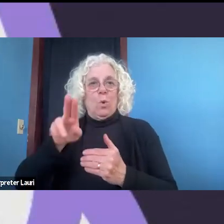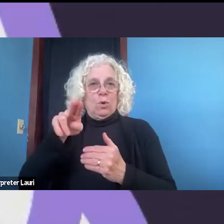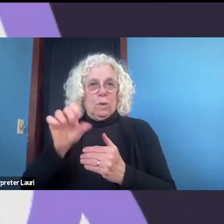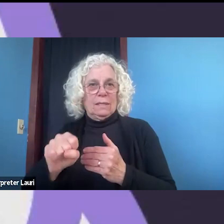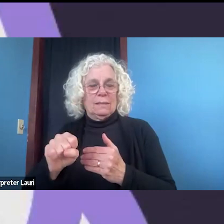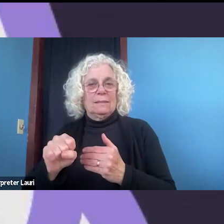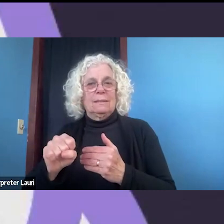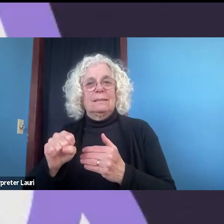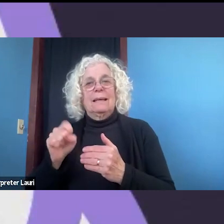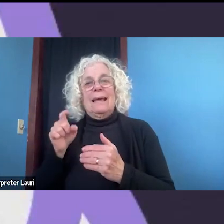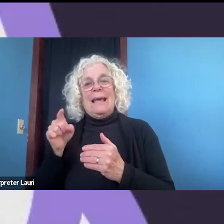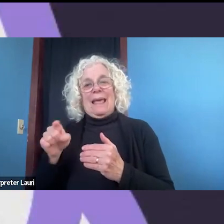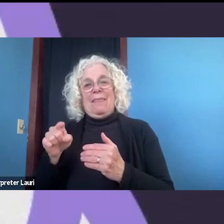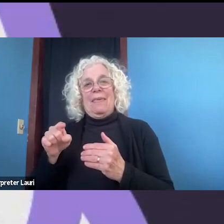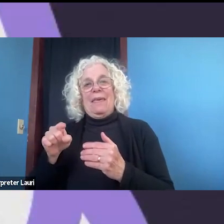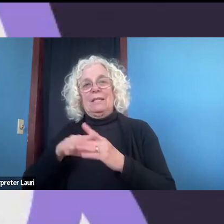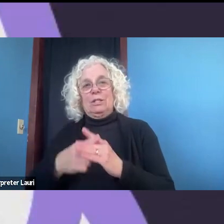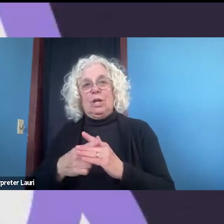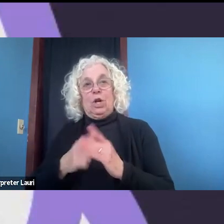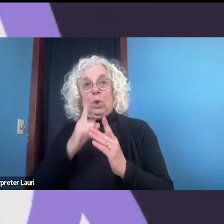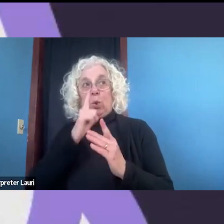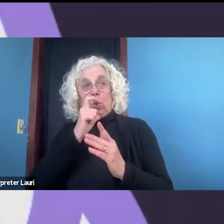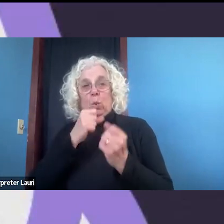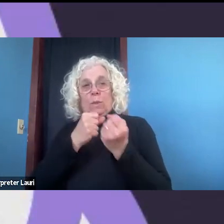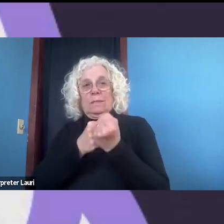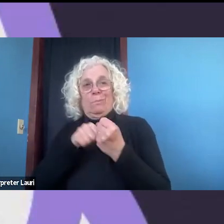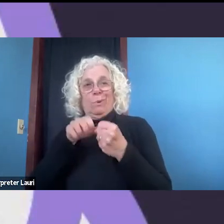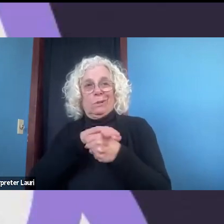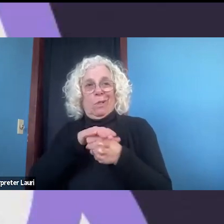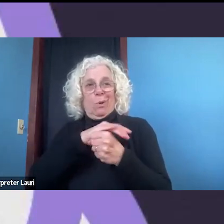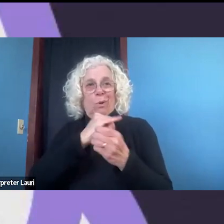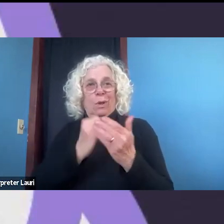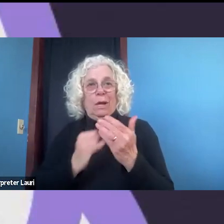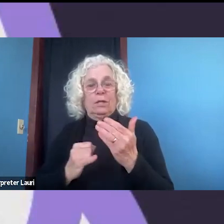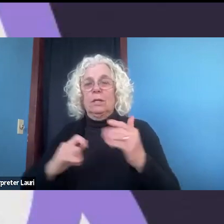to activate local champions. All of us play a critical role in ensuring